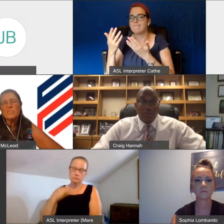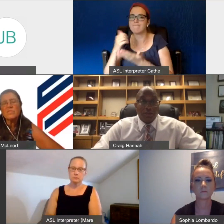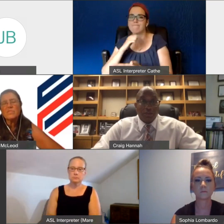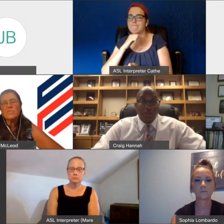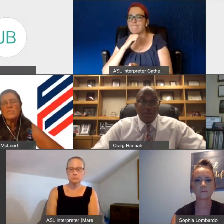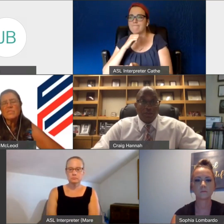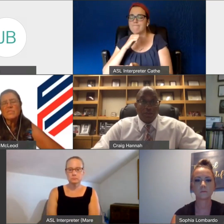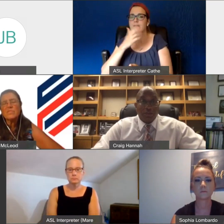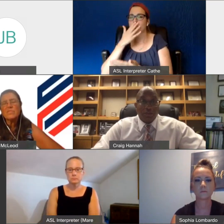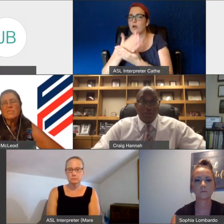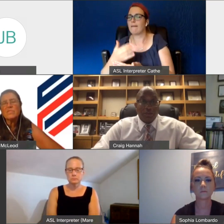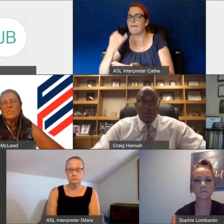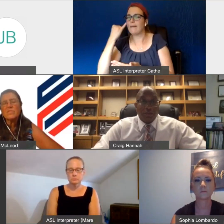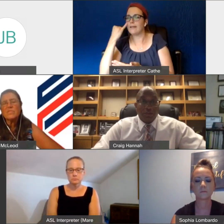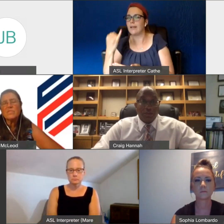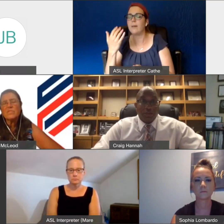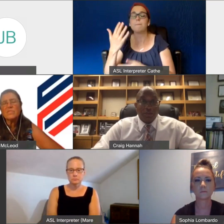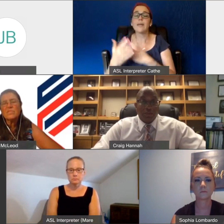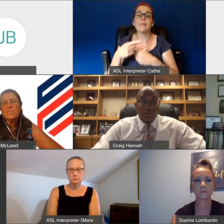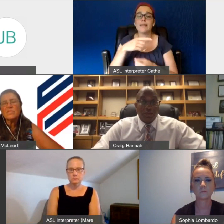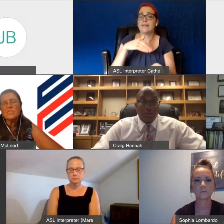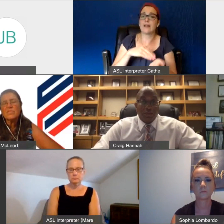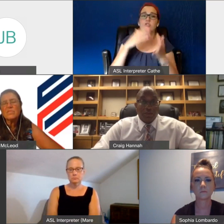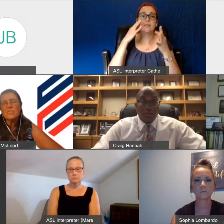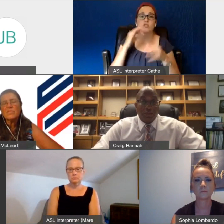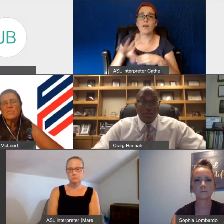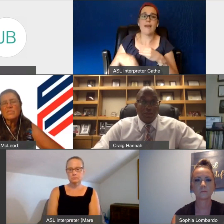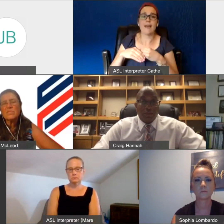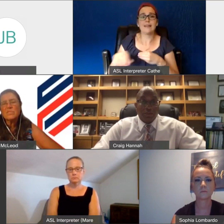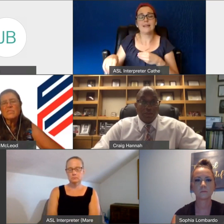it may be time to add an additional medication to treat the methamphetamine.